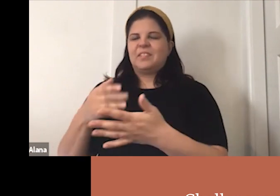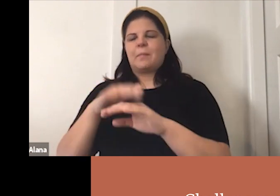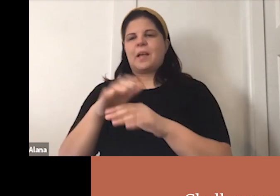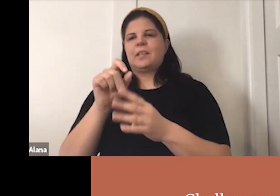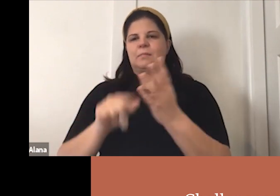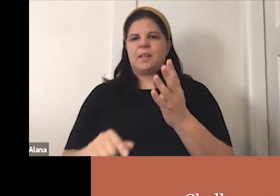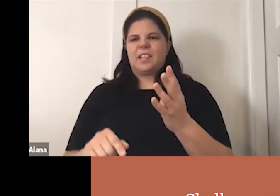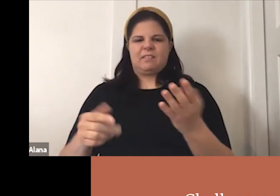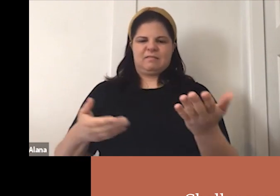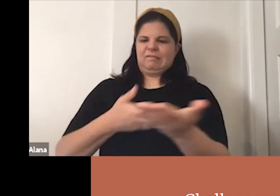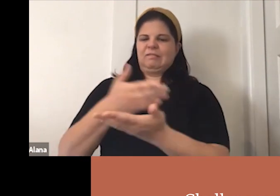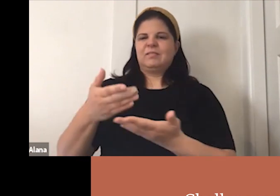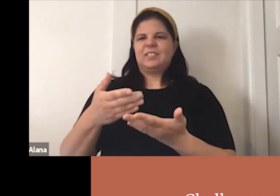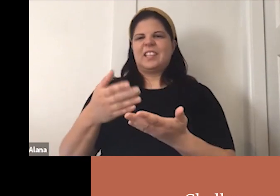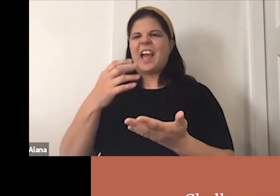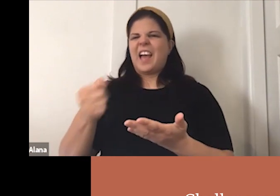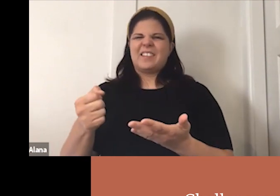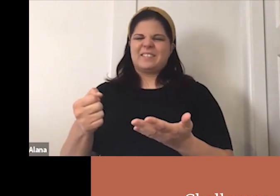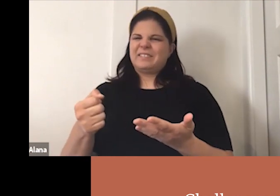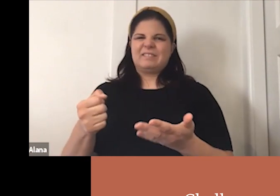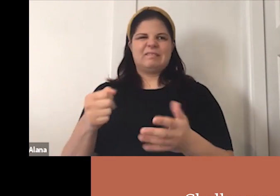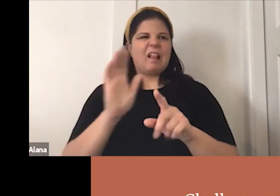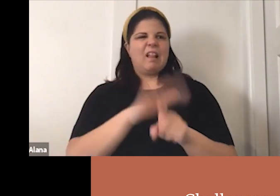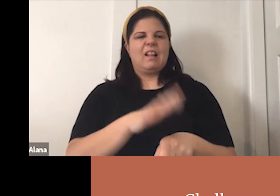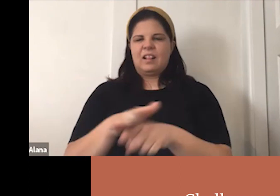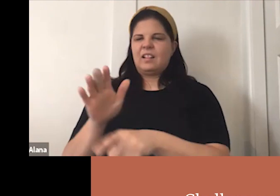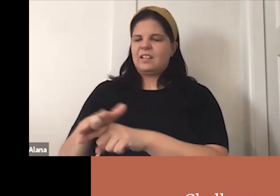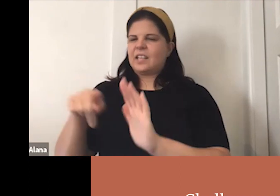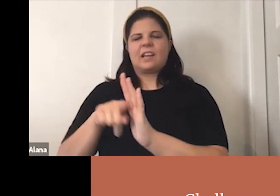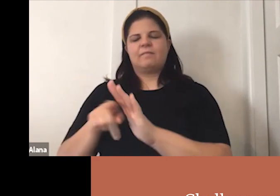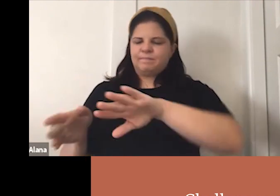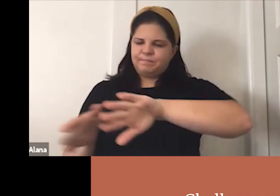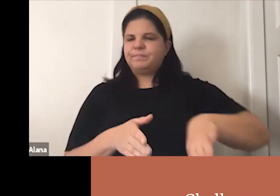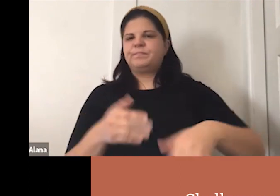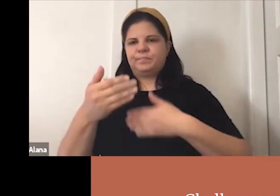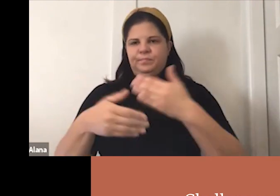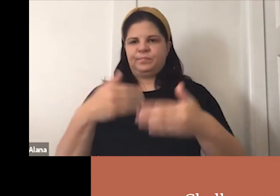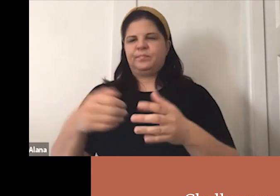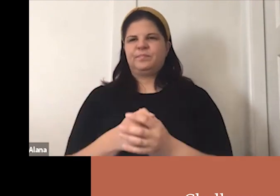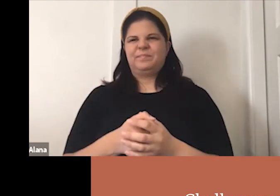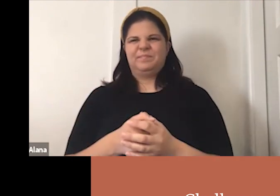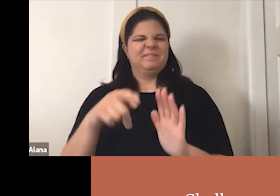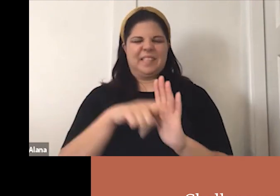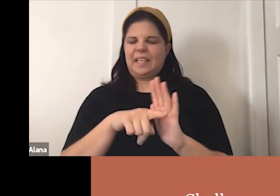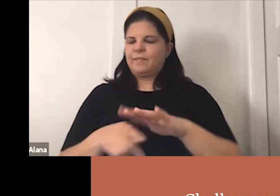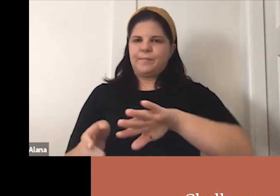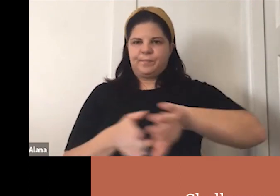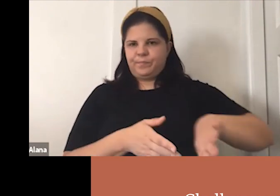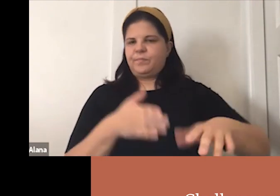regimes about disability that present it negatively or present us barriers.